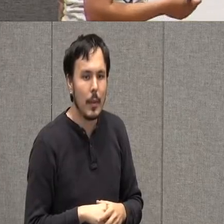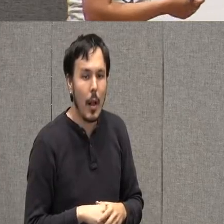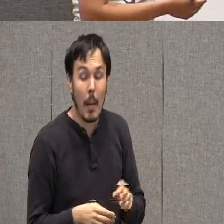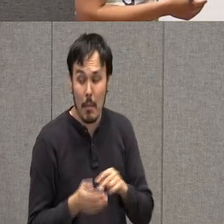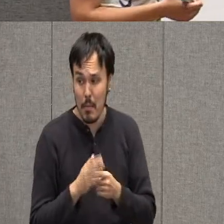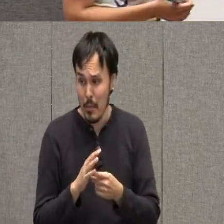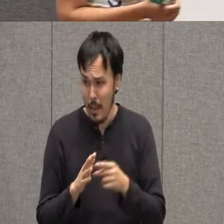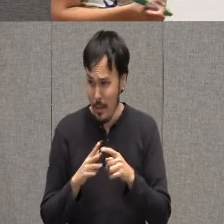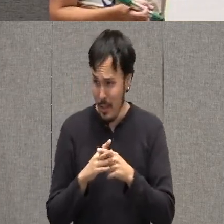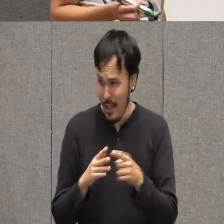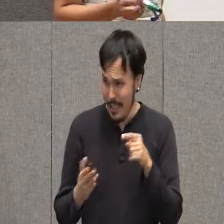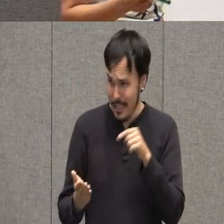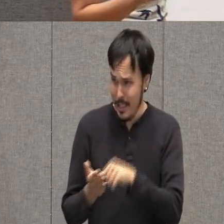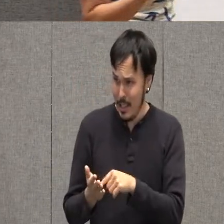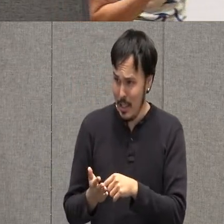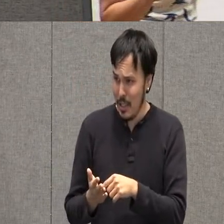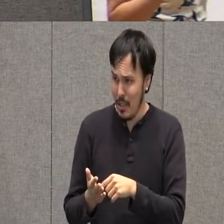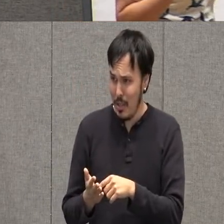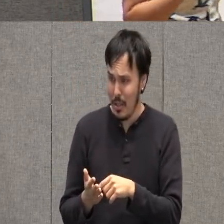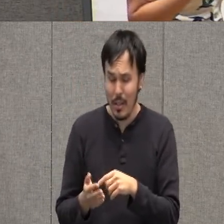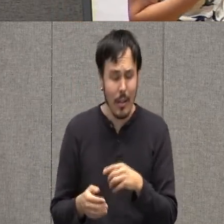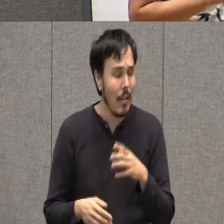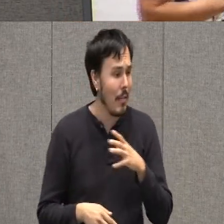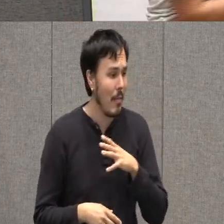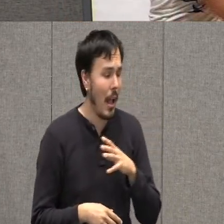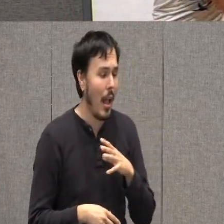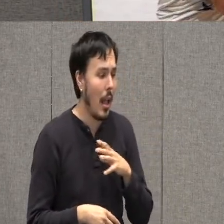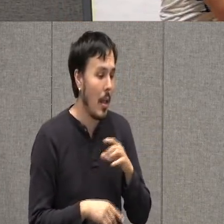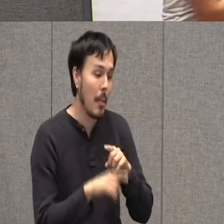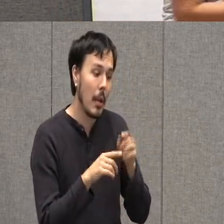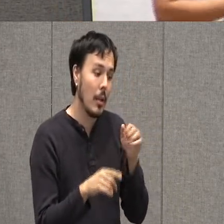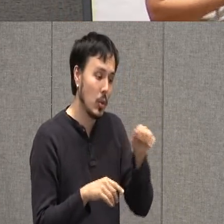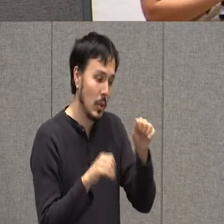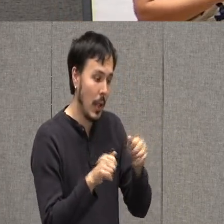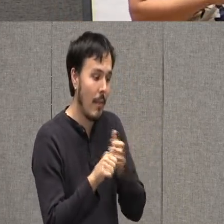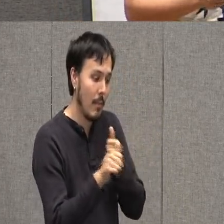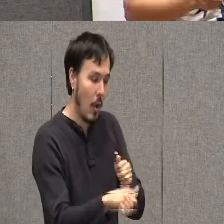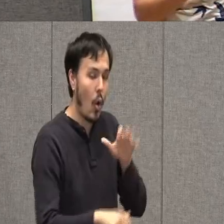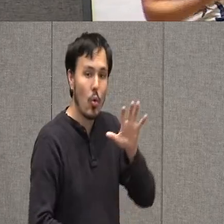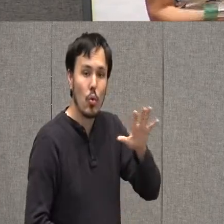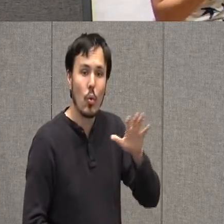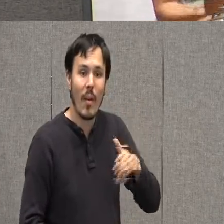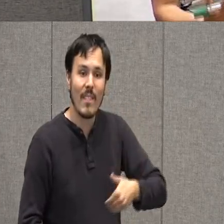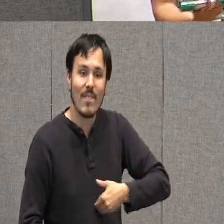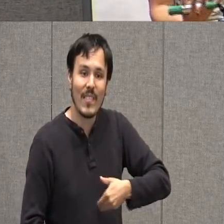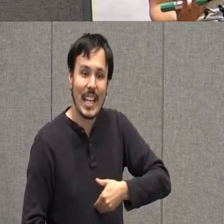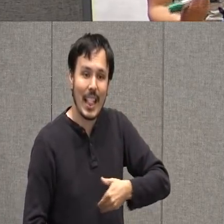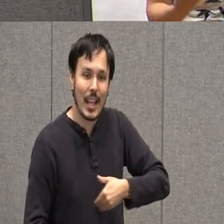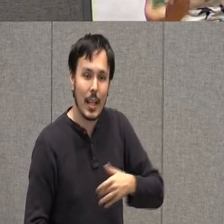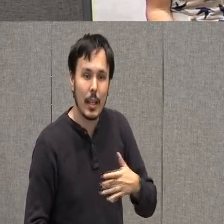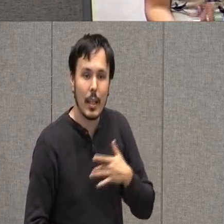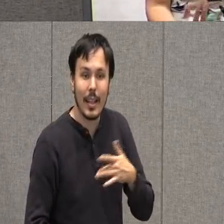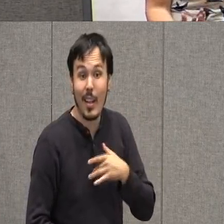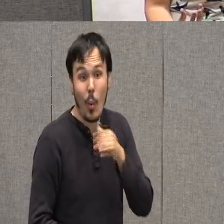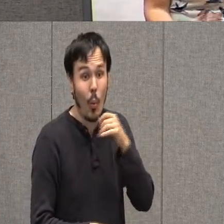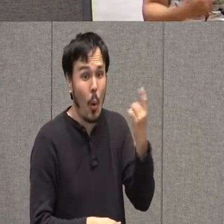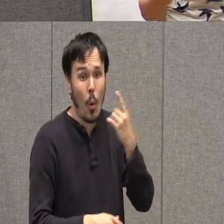And sometimes, you just kind of gotta go based on your gut. You see it? And like, so it's not always an exact measurement or an exact science.